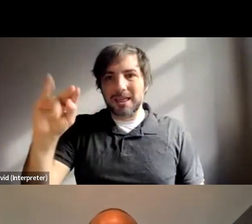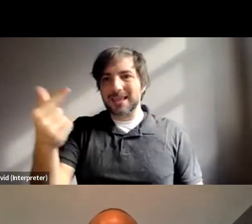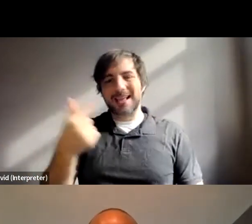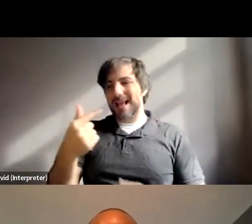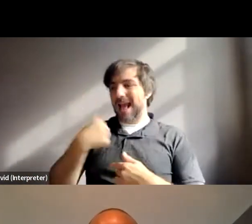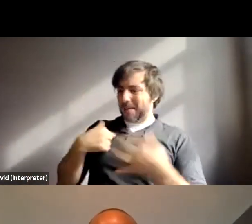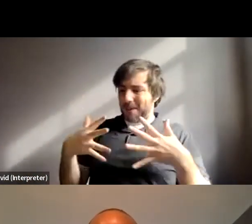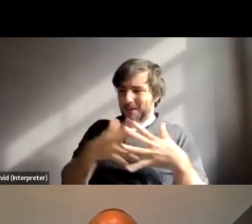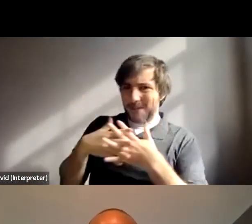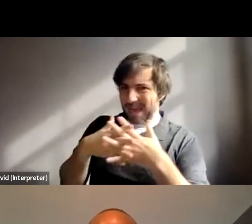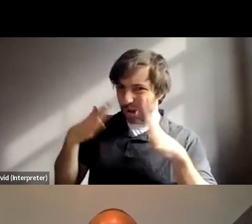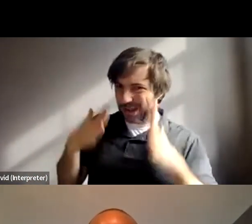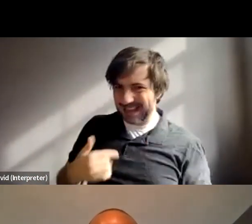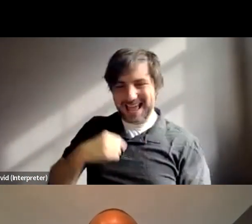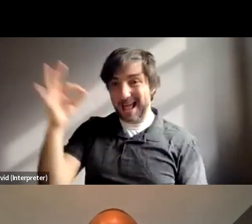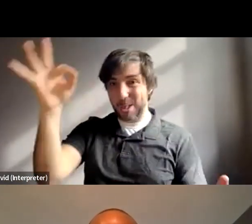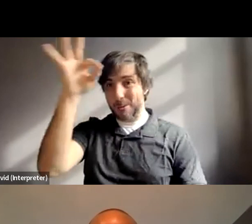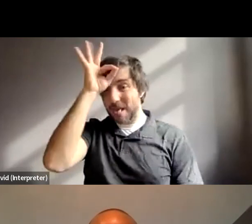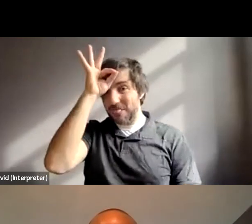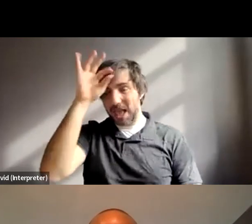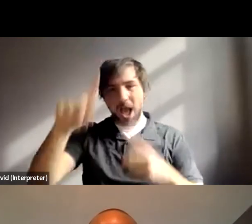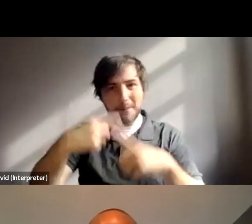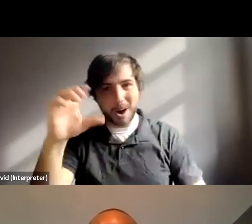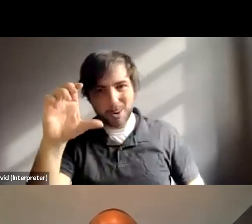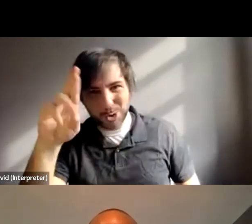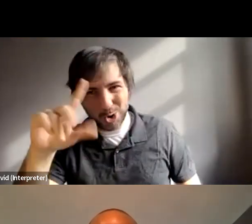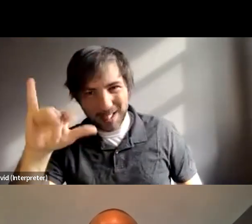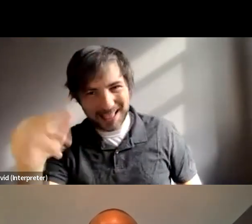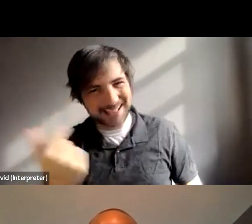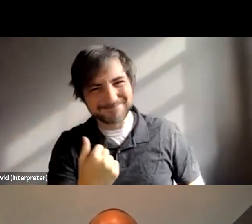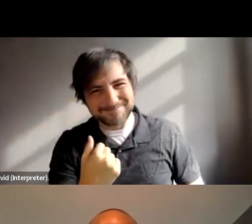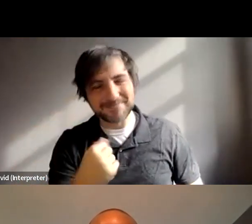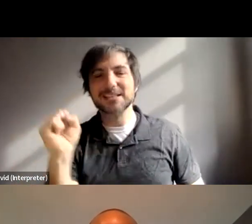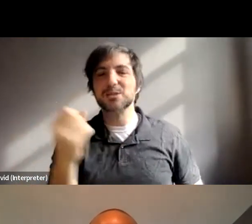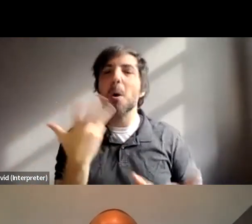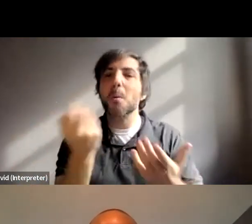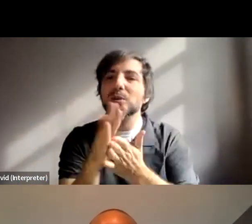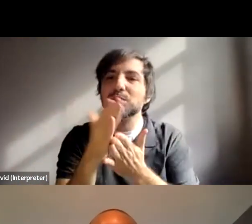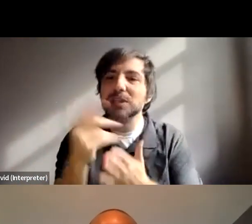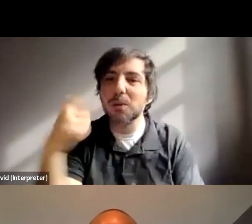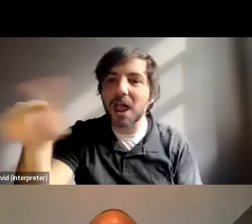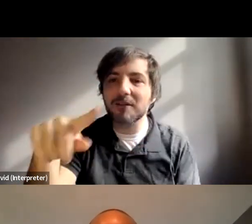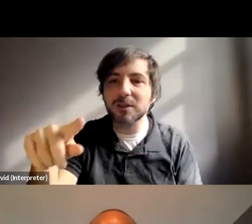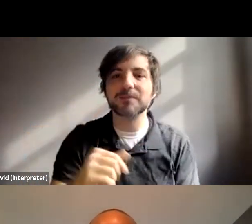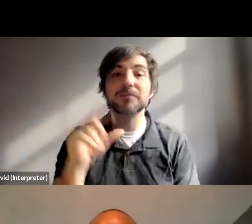. That's something happening, so I wanted to share that with all of you. >> Lauren: Magan